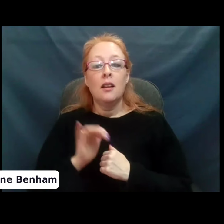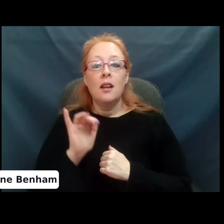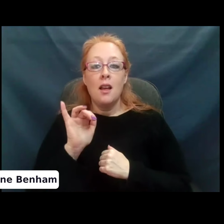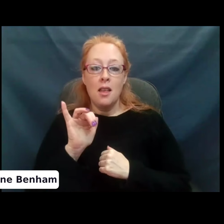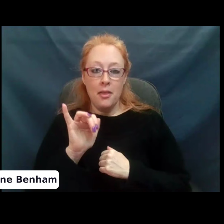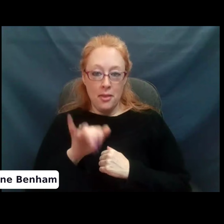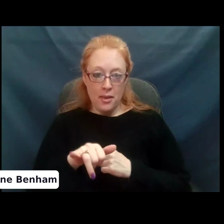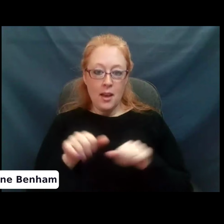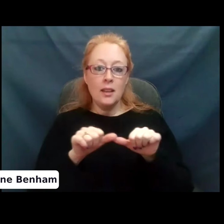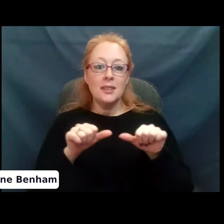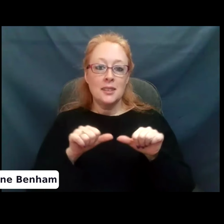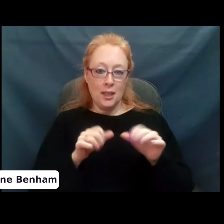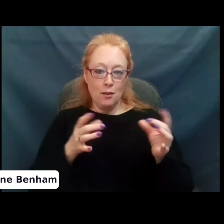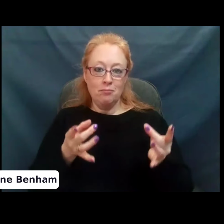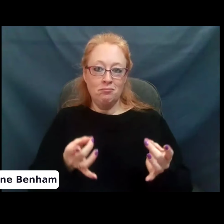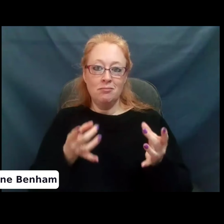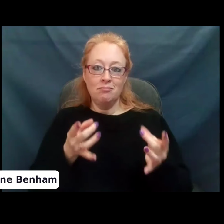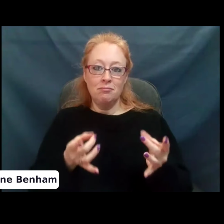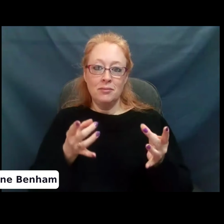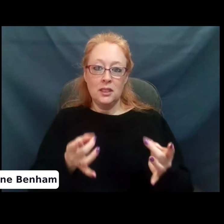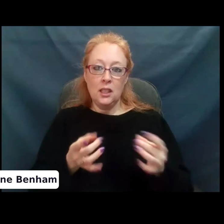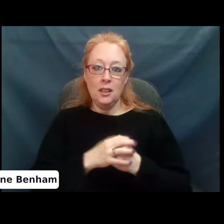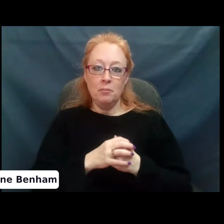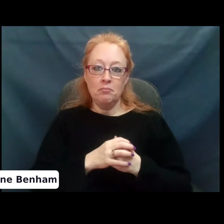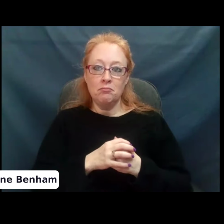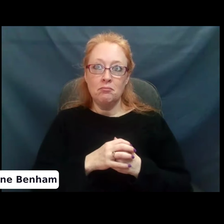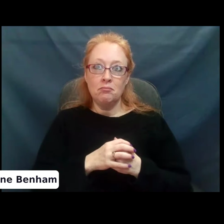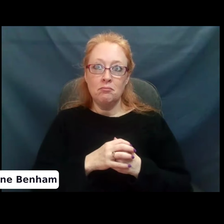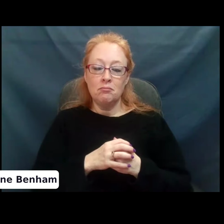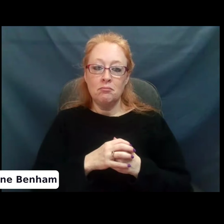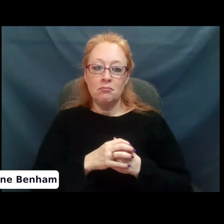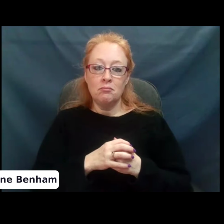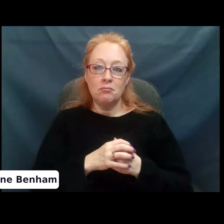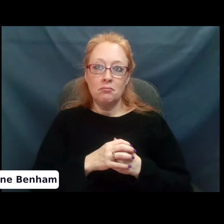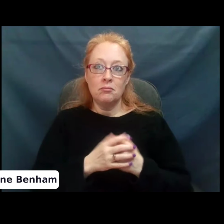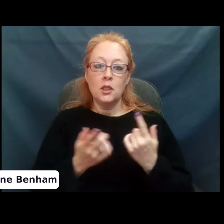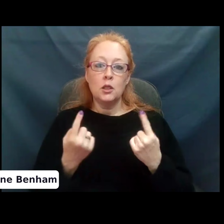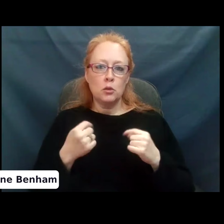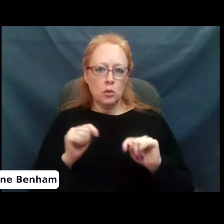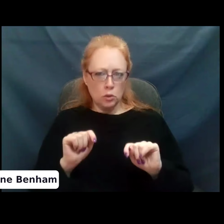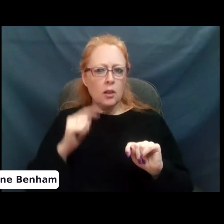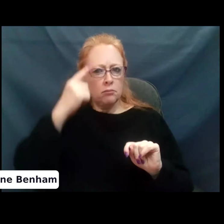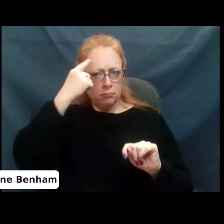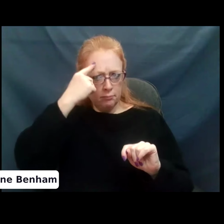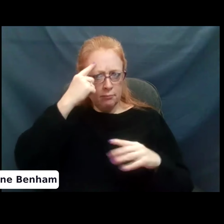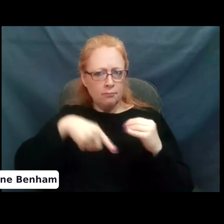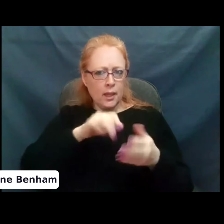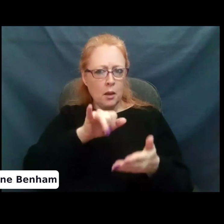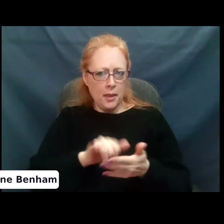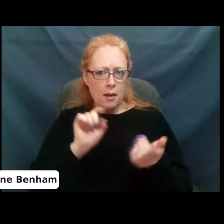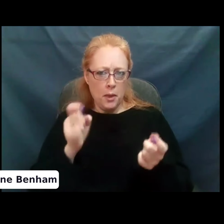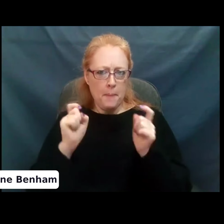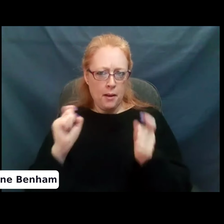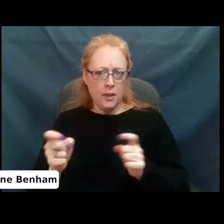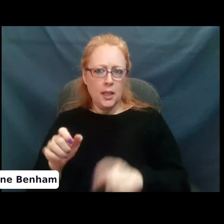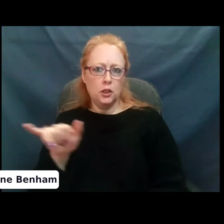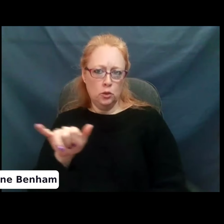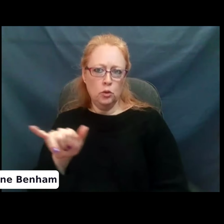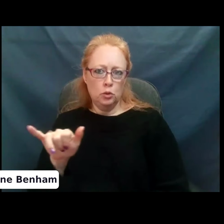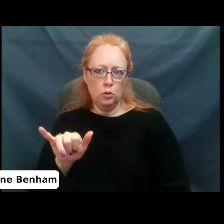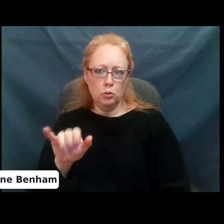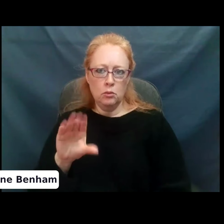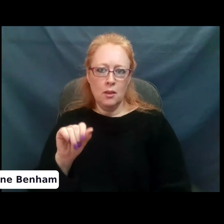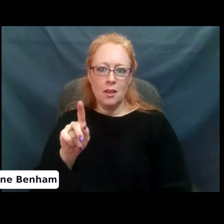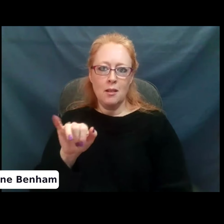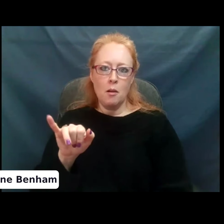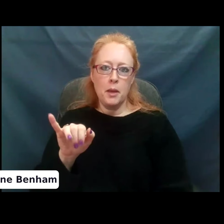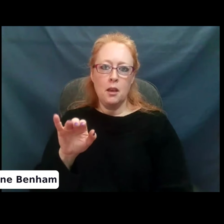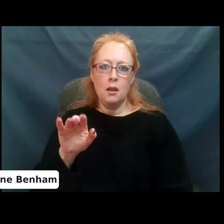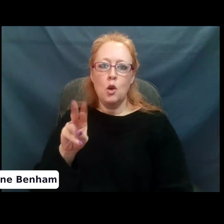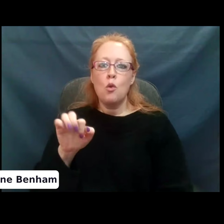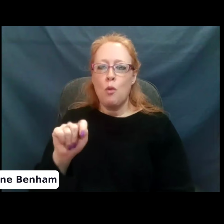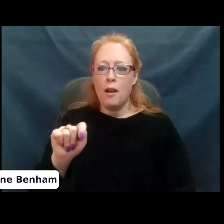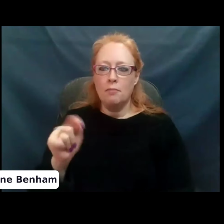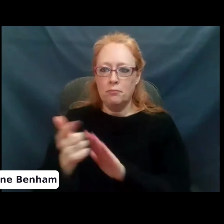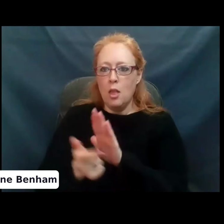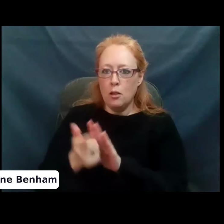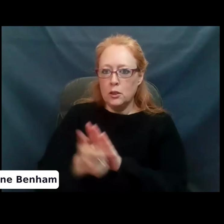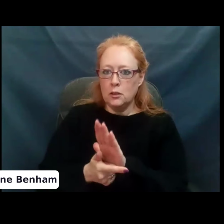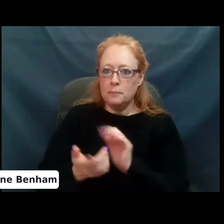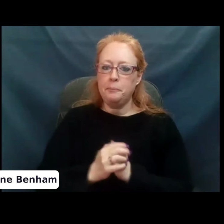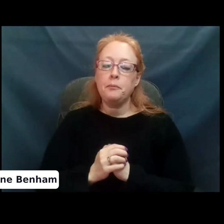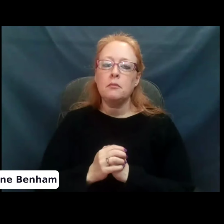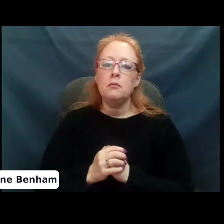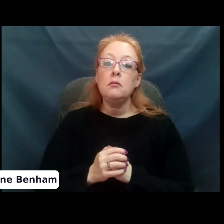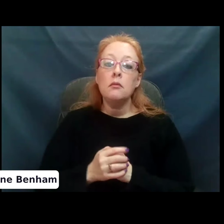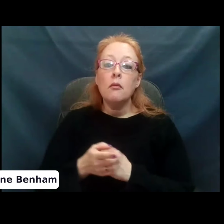We got to worry.